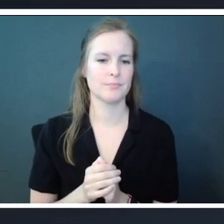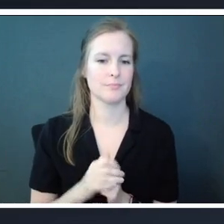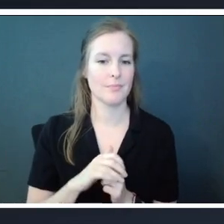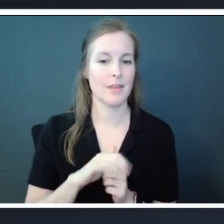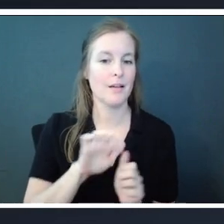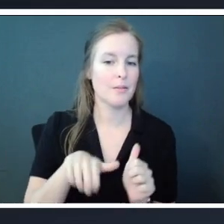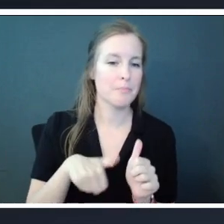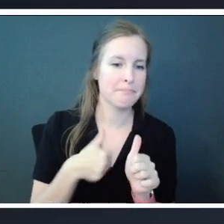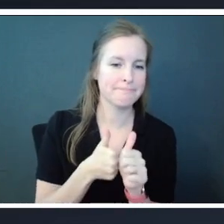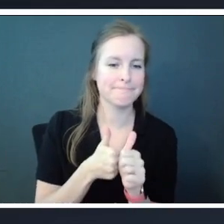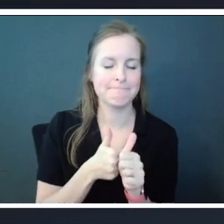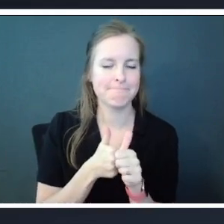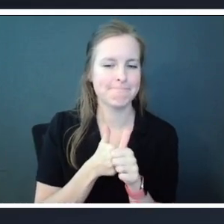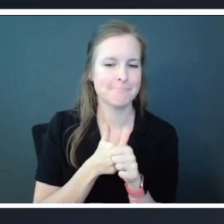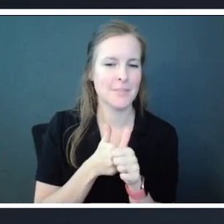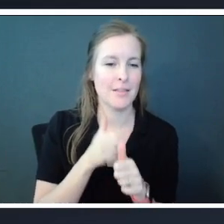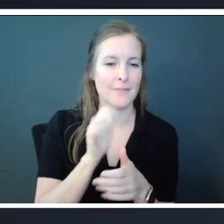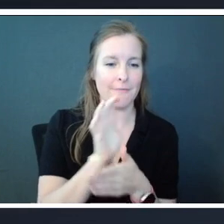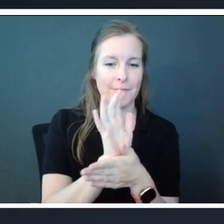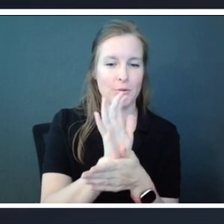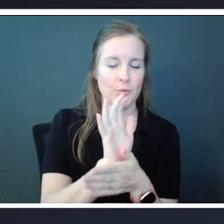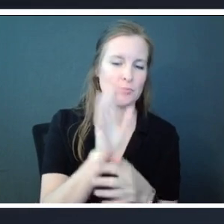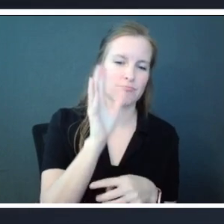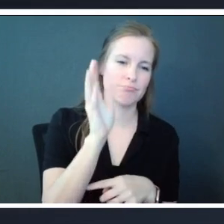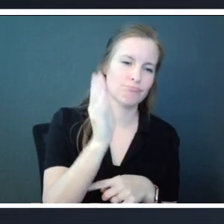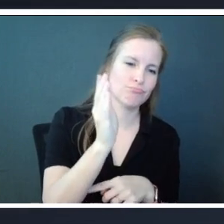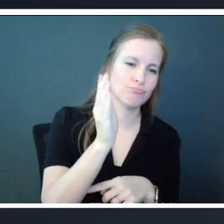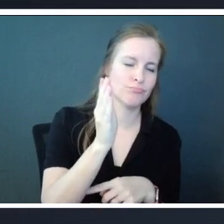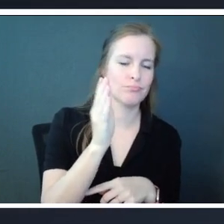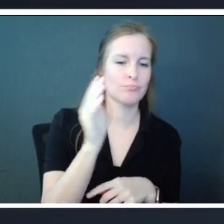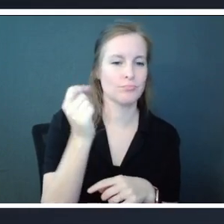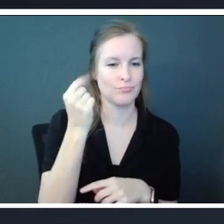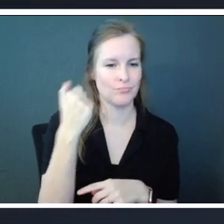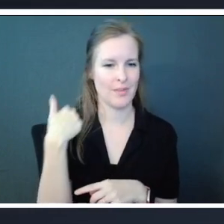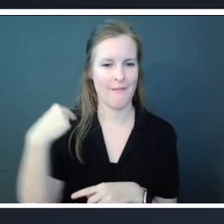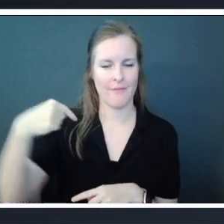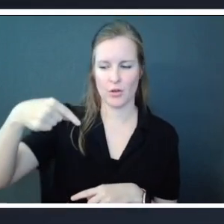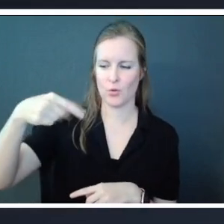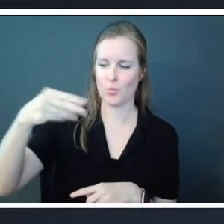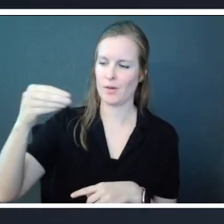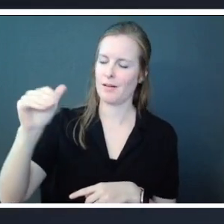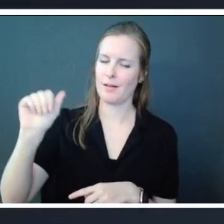questions in the Q&A, we do have someone on staff that speaks Spanish that can also answer those